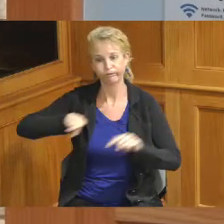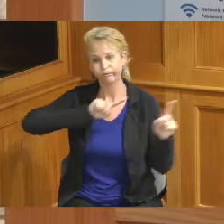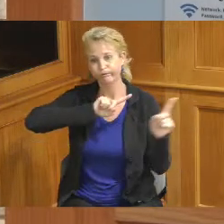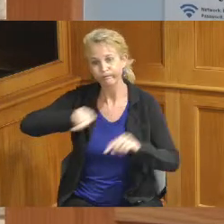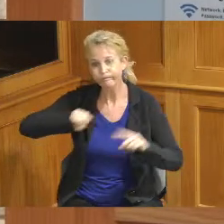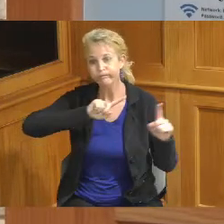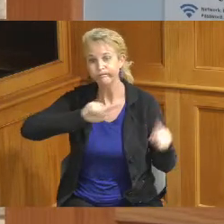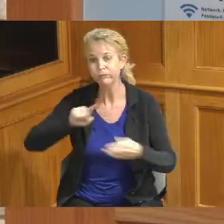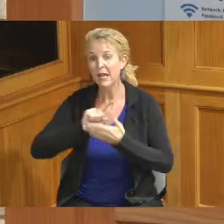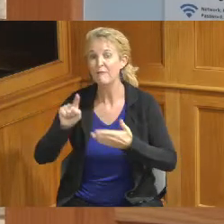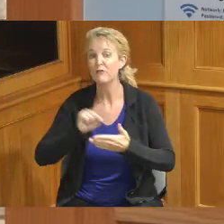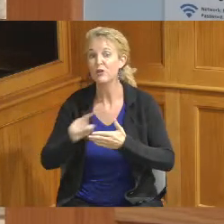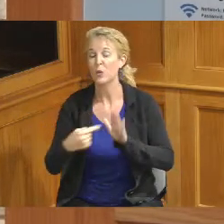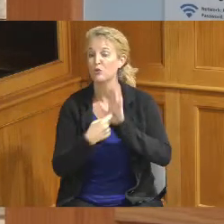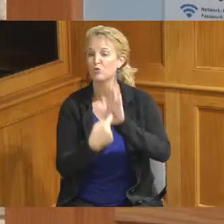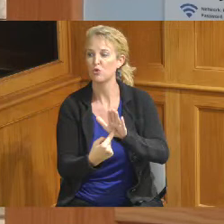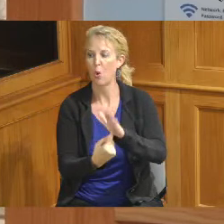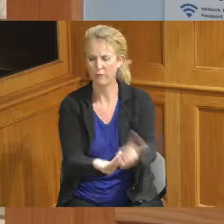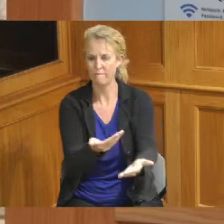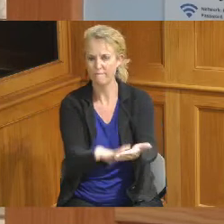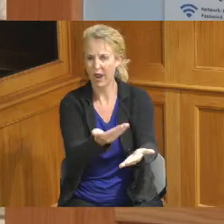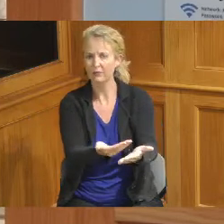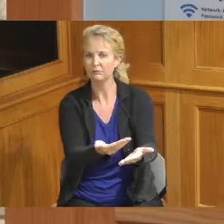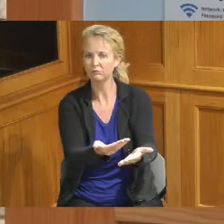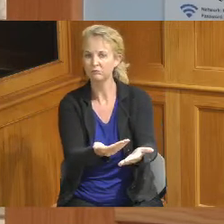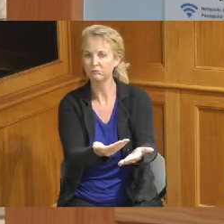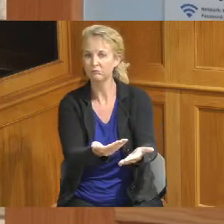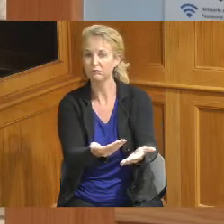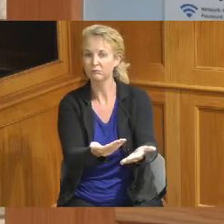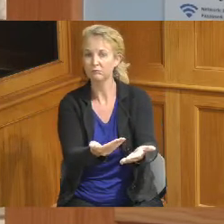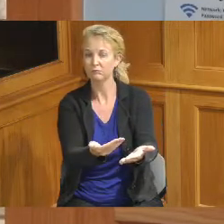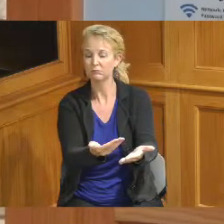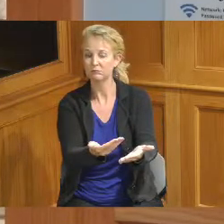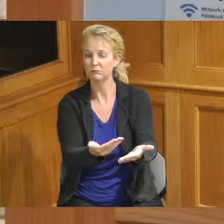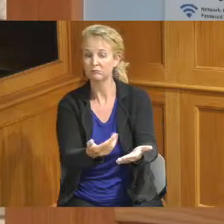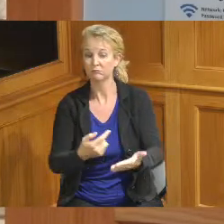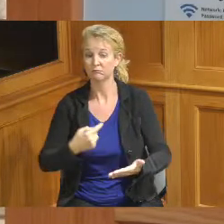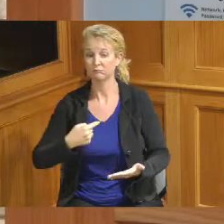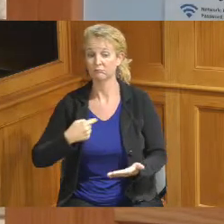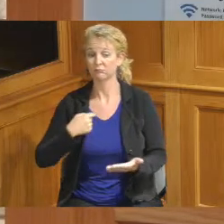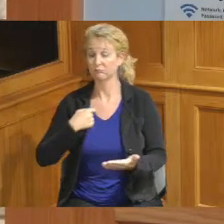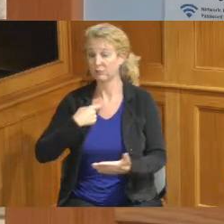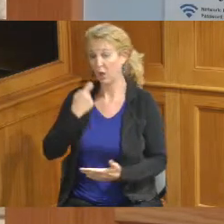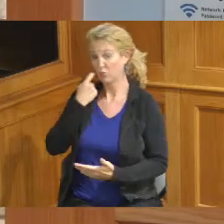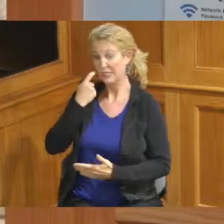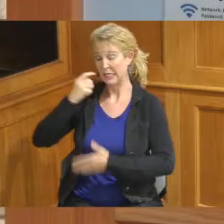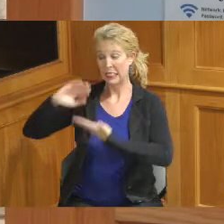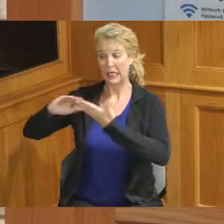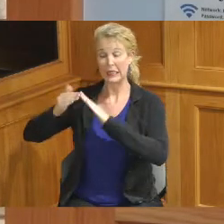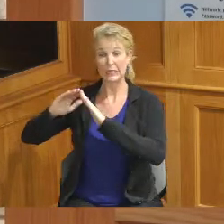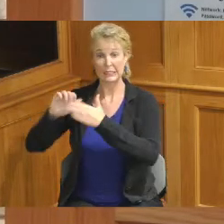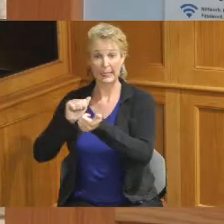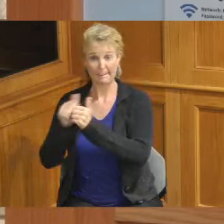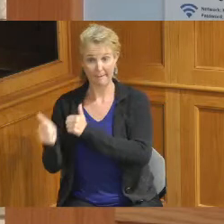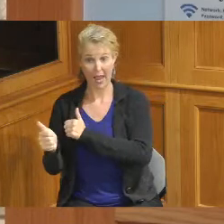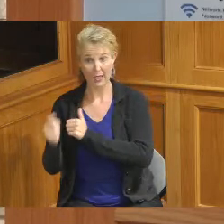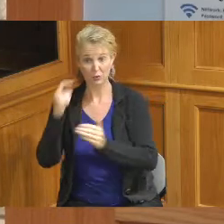giving you solid facts how I got a resolution passed by the city to recognize the indigenous